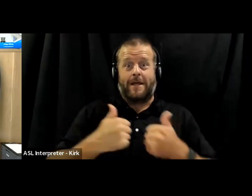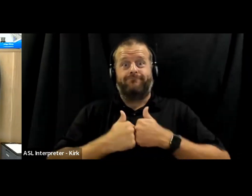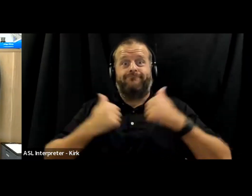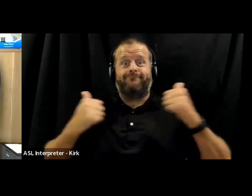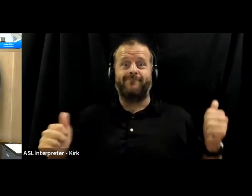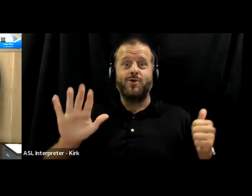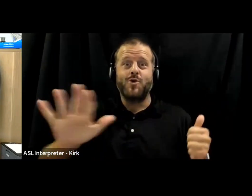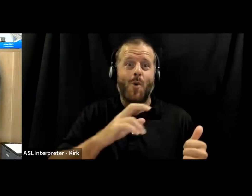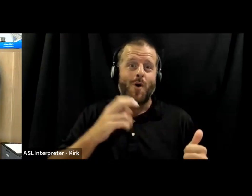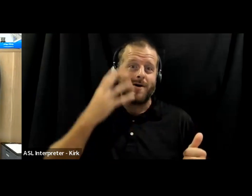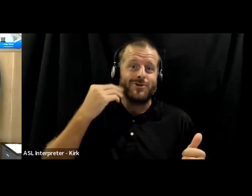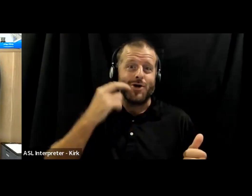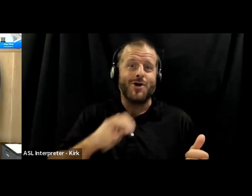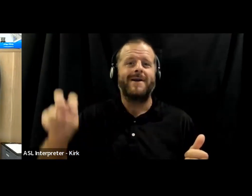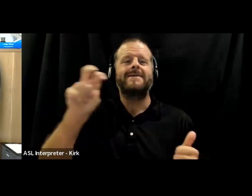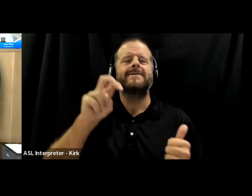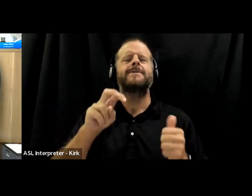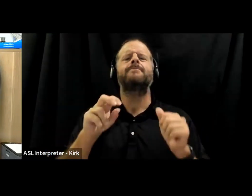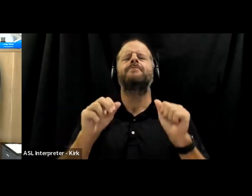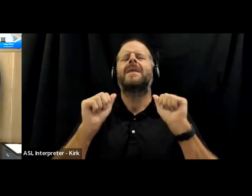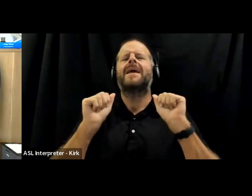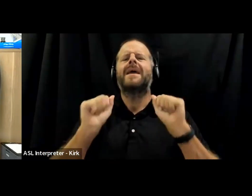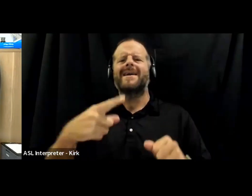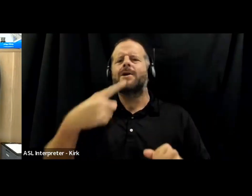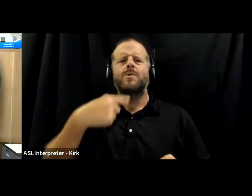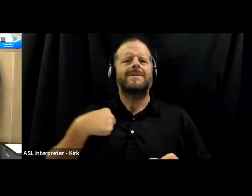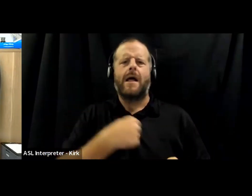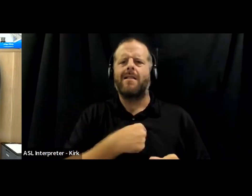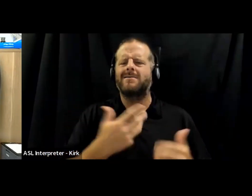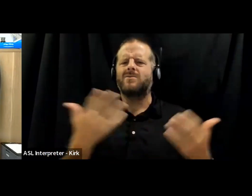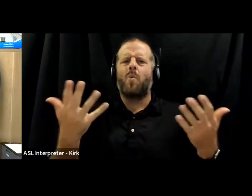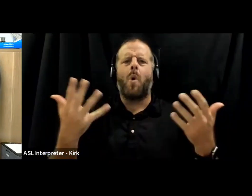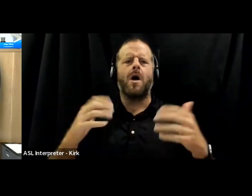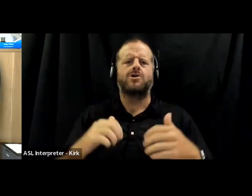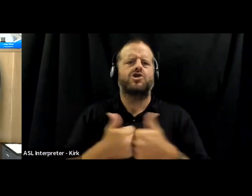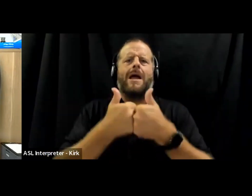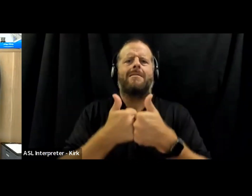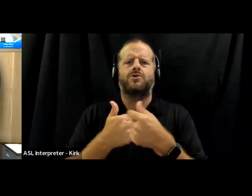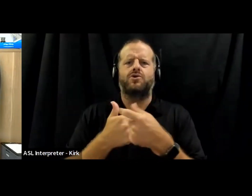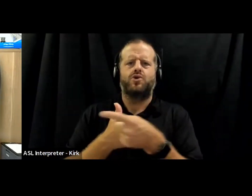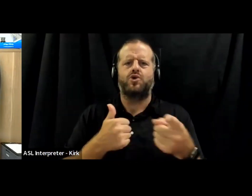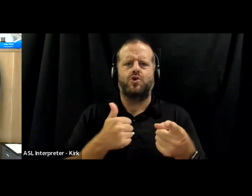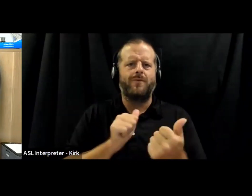Can you tell us a little bit about like what challenges you faced or what challenges